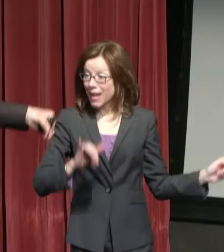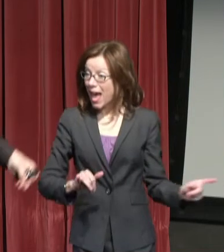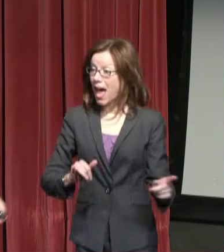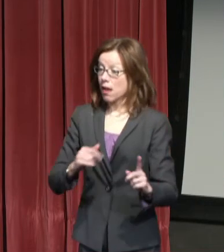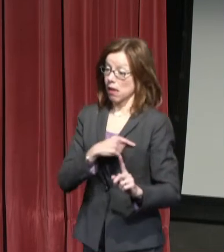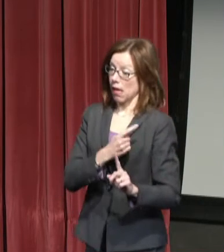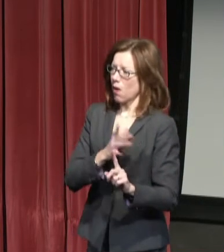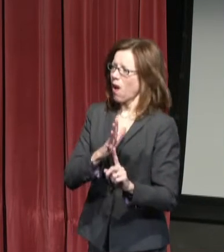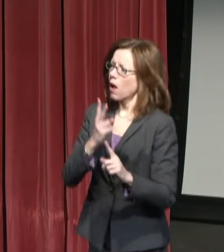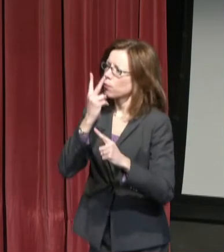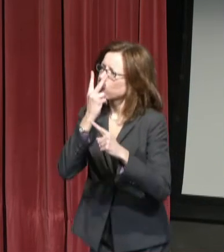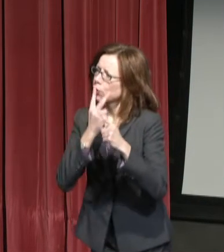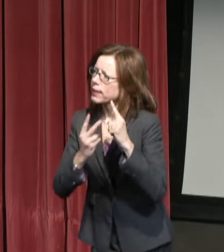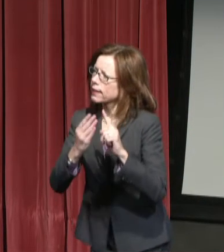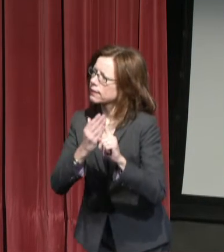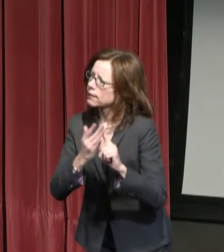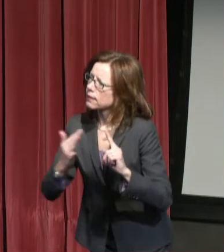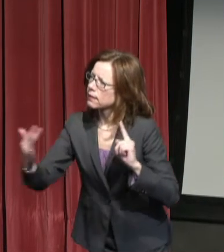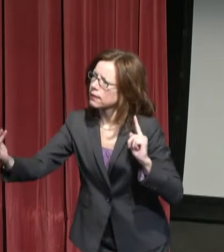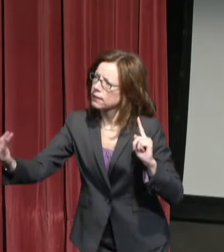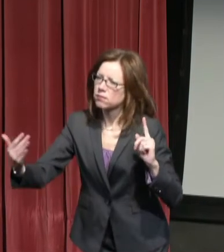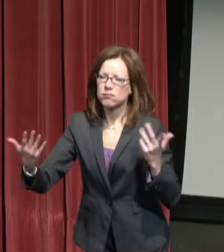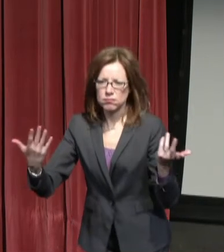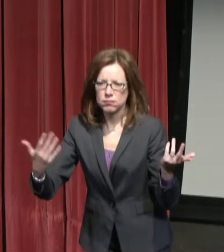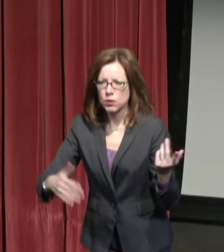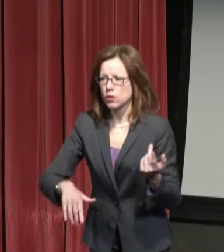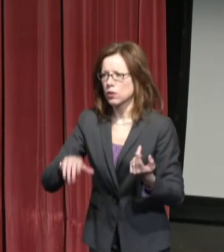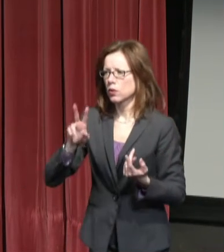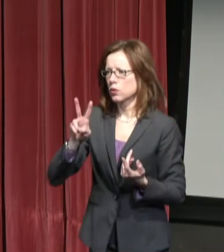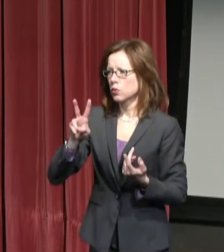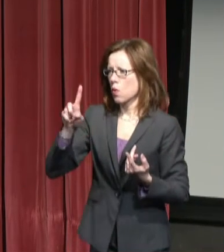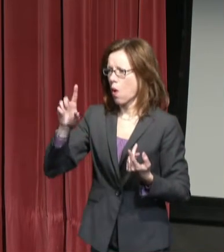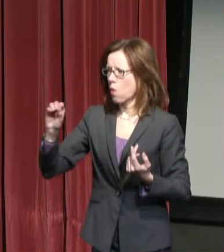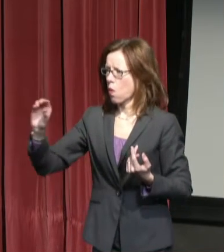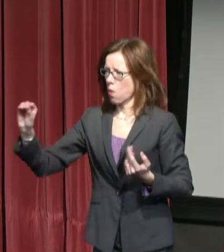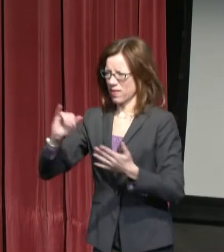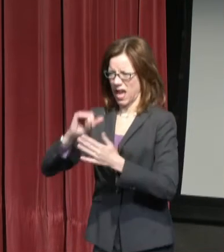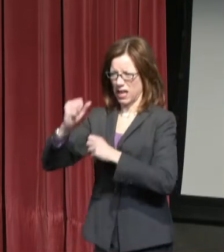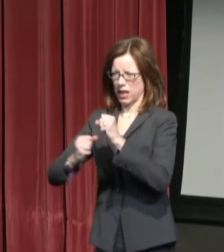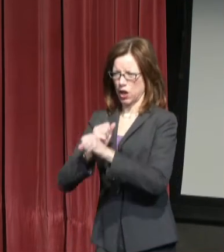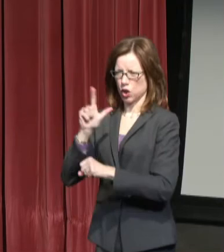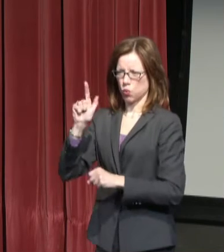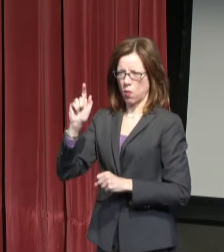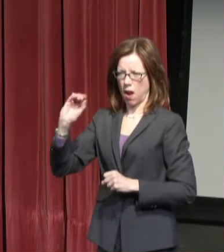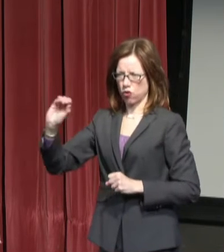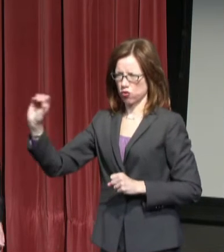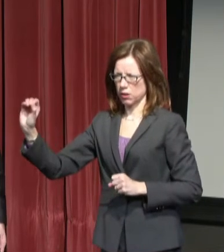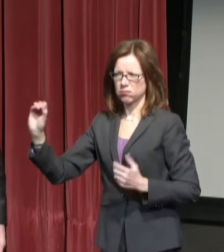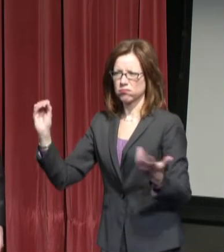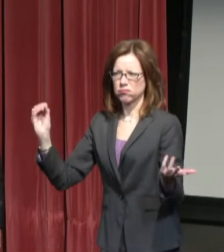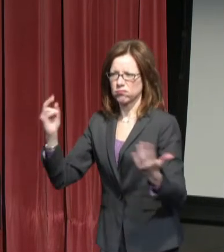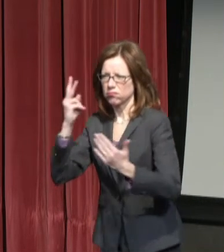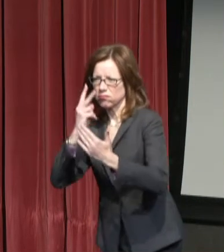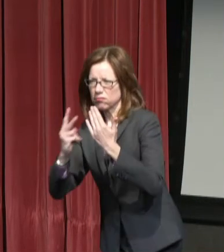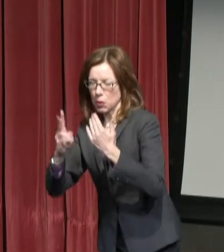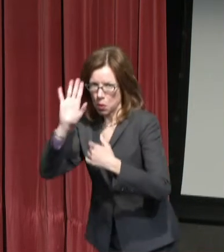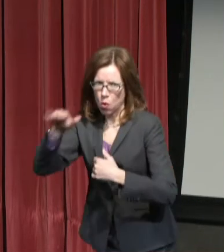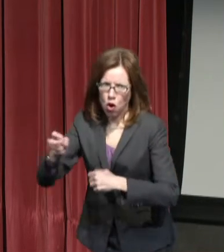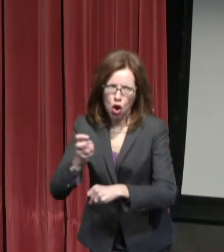It goes to the year 2100. Of course prediction is a very difficult thing to do,